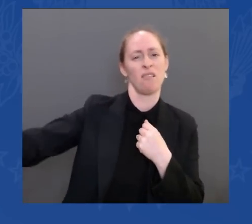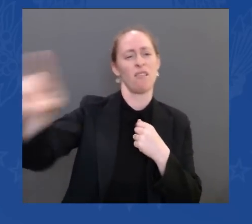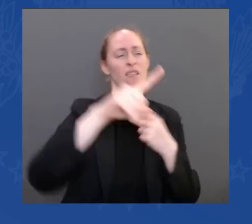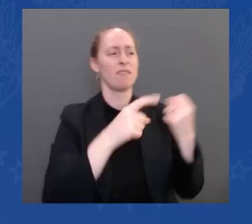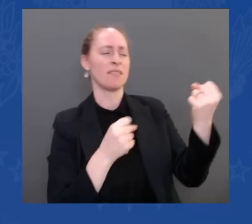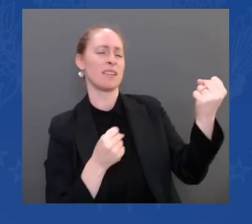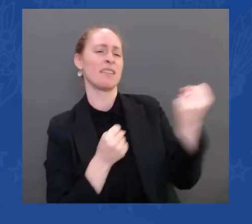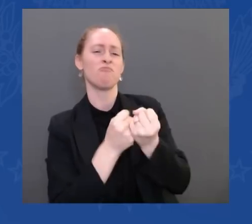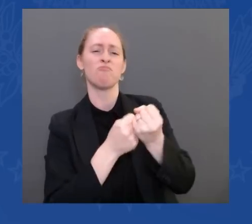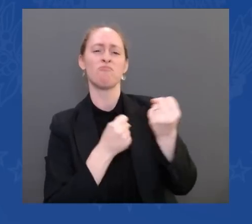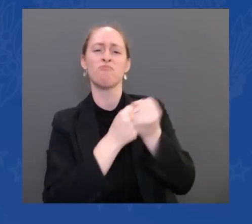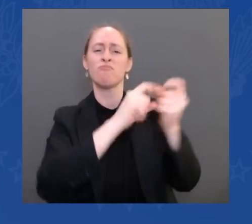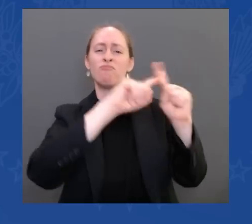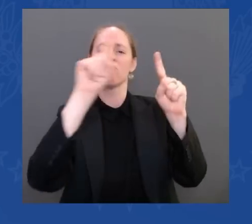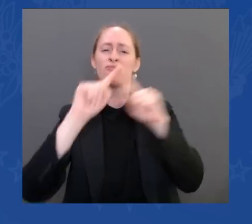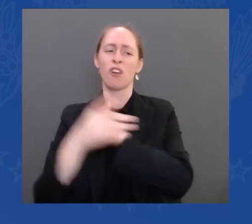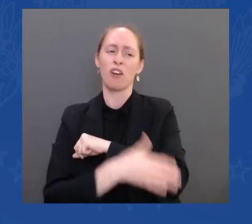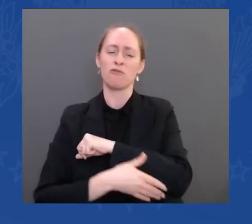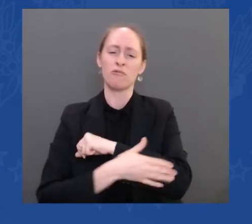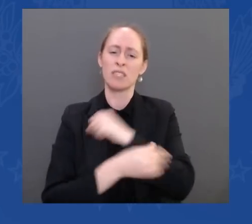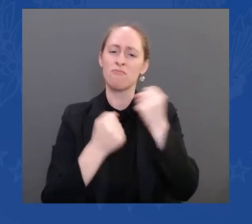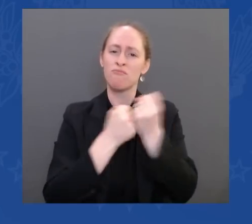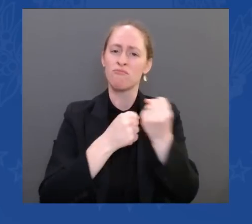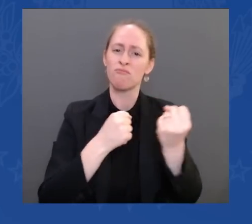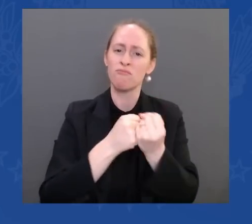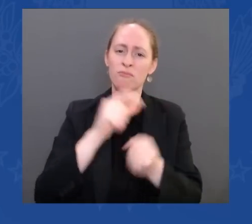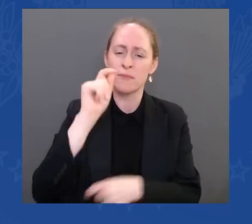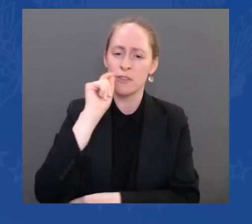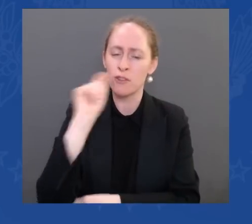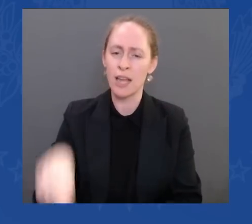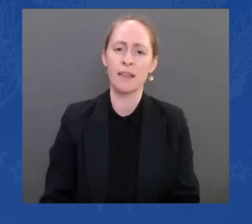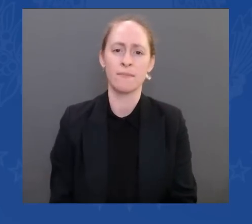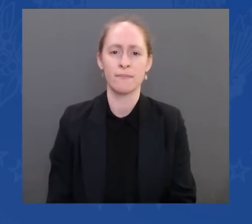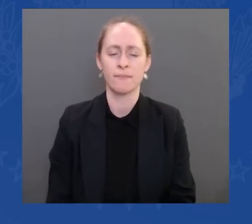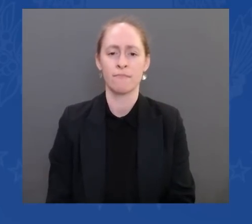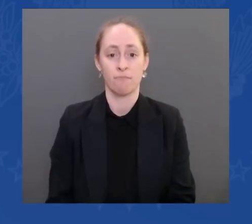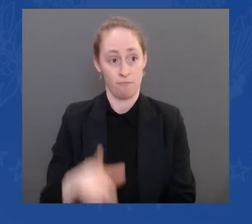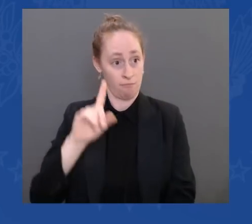Add to that significant supplies from our Allies and partners, as well as many thousands of other anti-tank